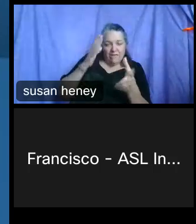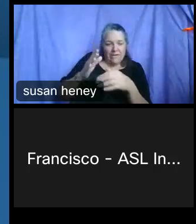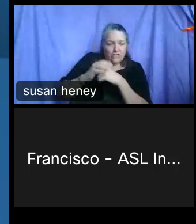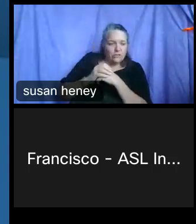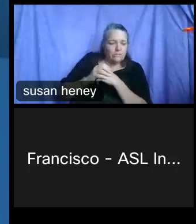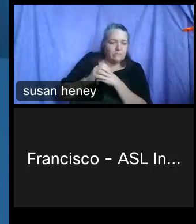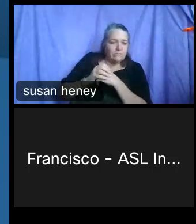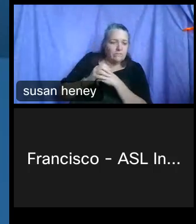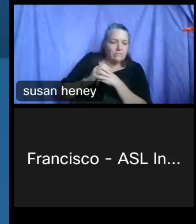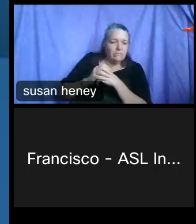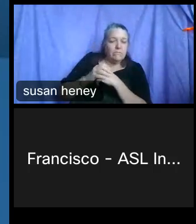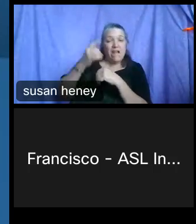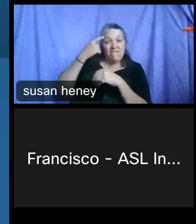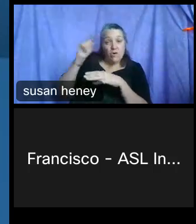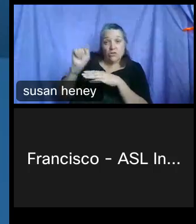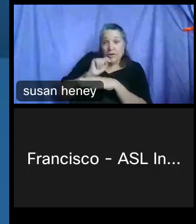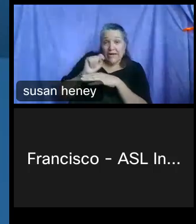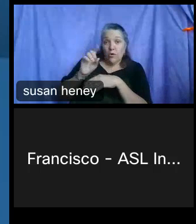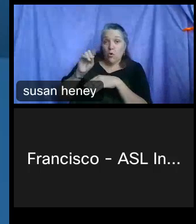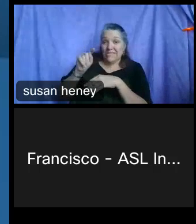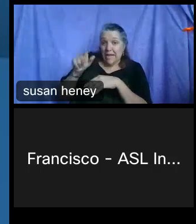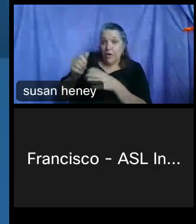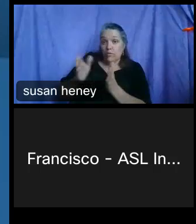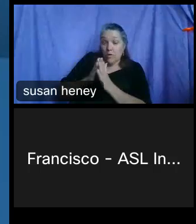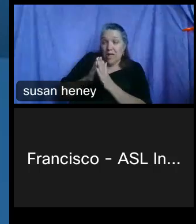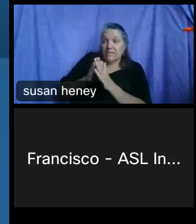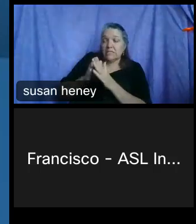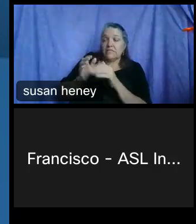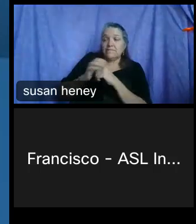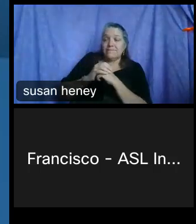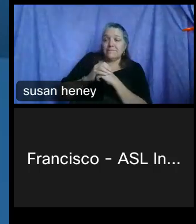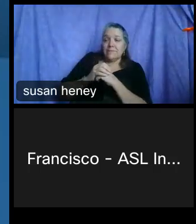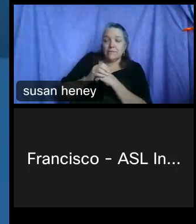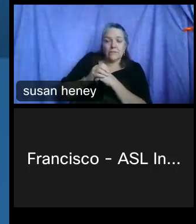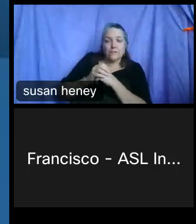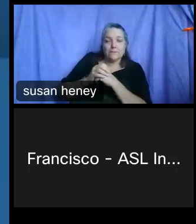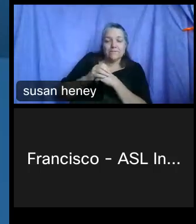for any training or data requests, please use the Ask Data contact information or scan